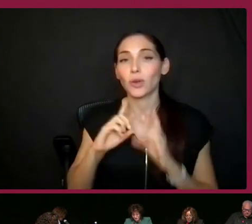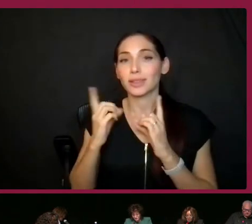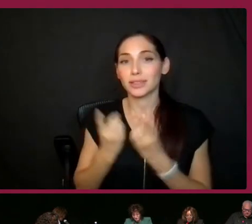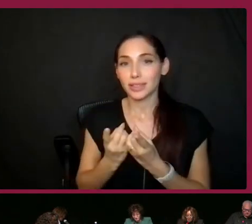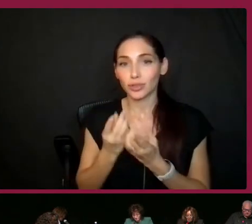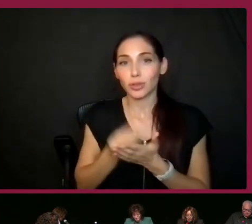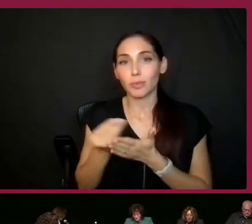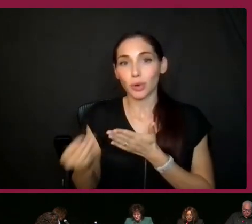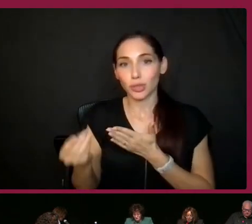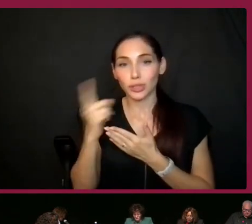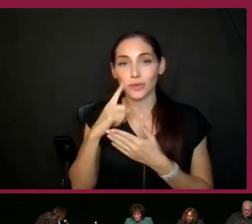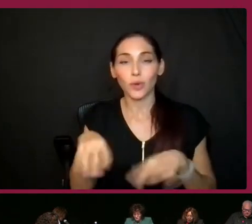of diploma certificate,